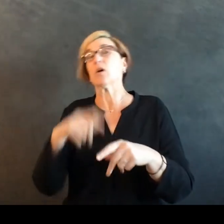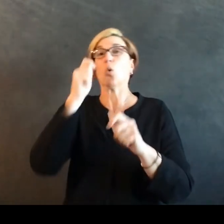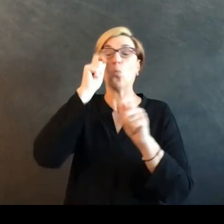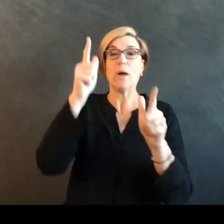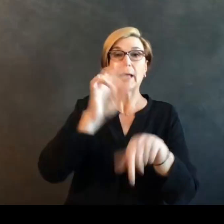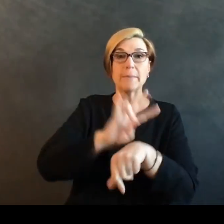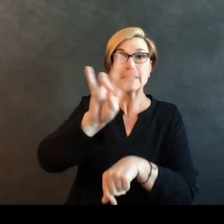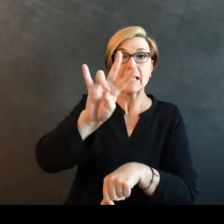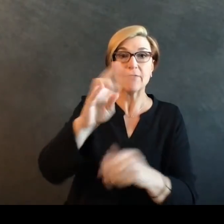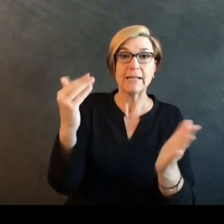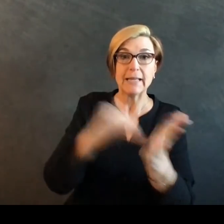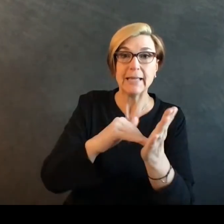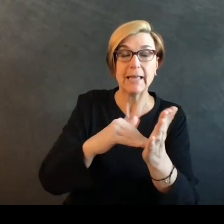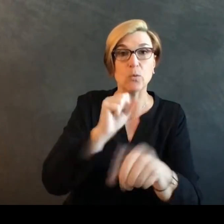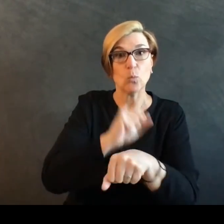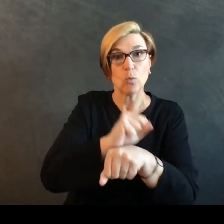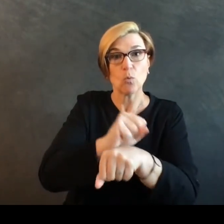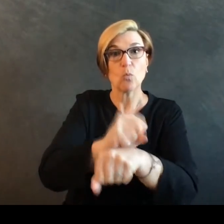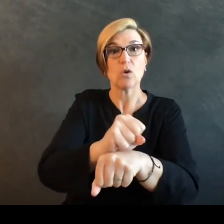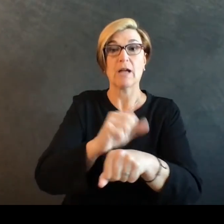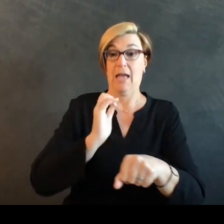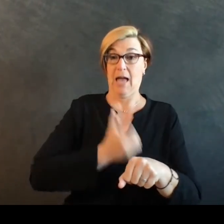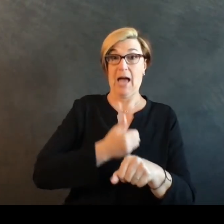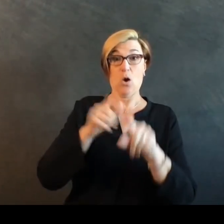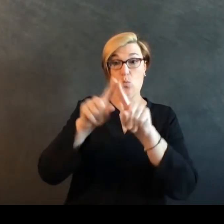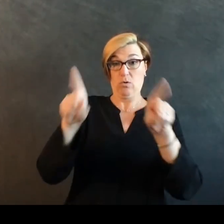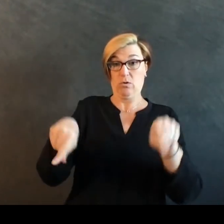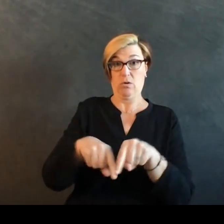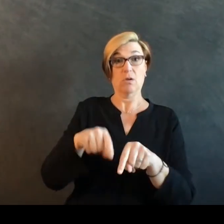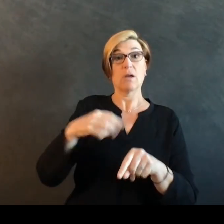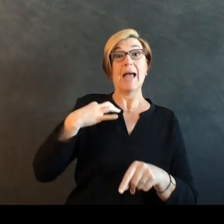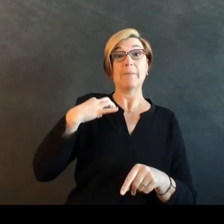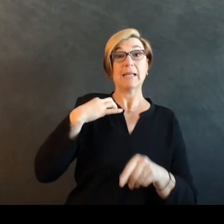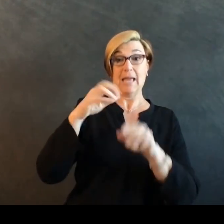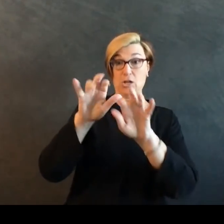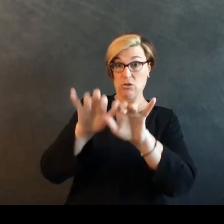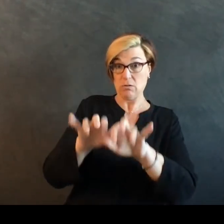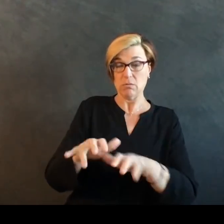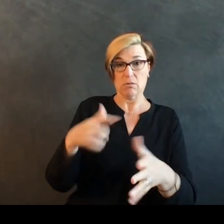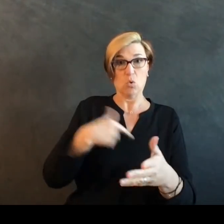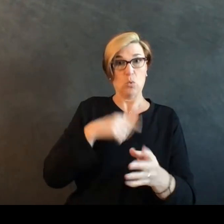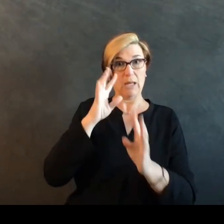simpler and I can assure you at five points I've told these bankers they